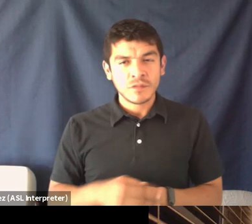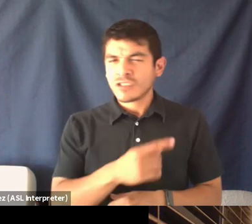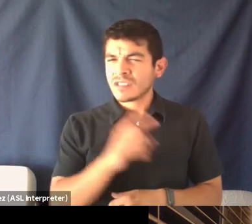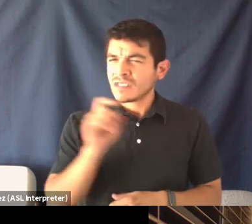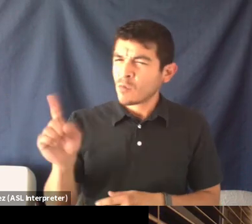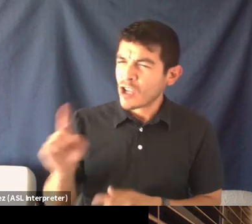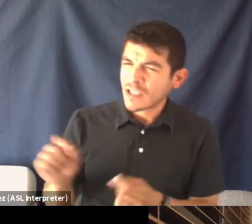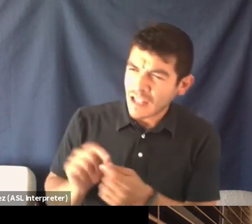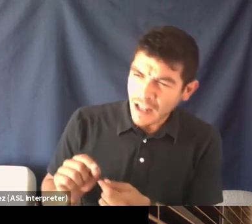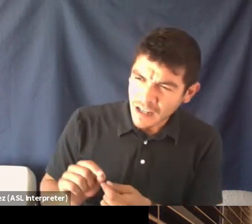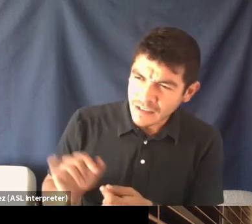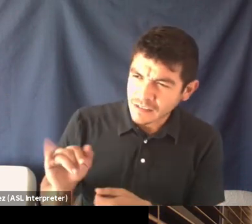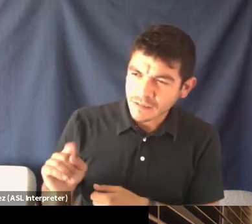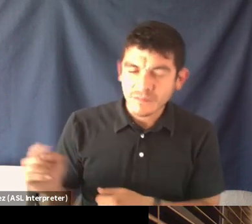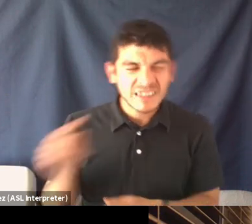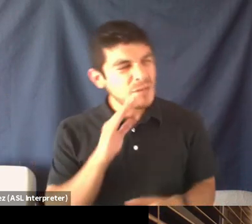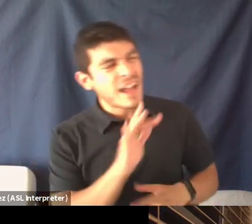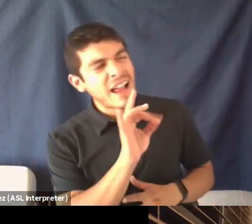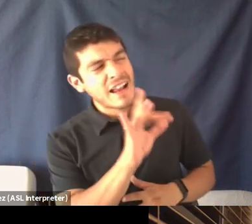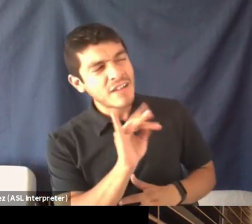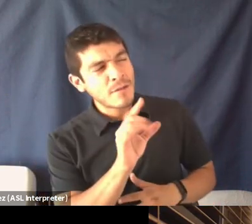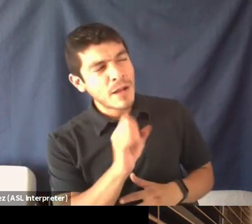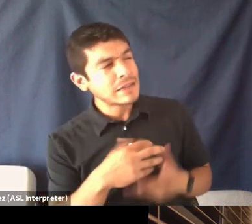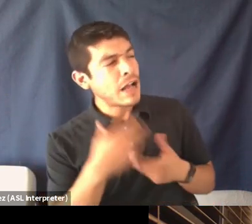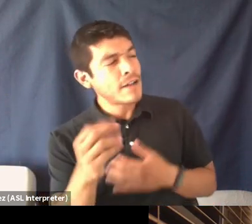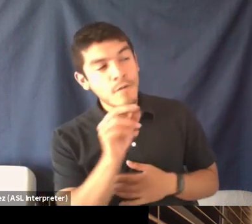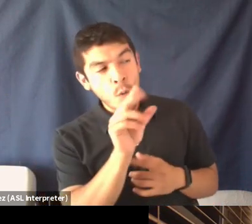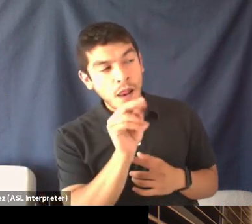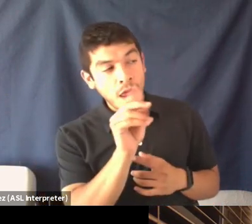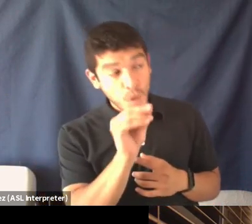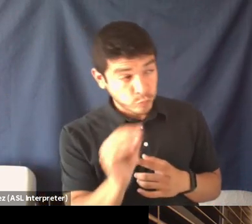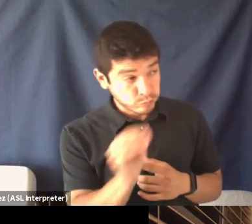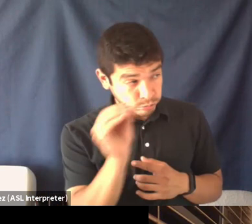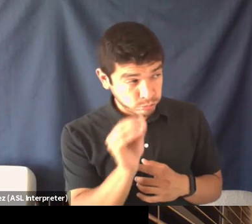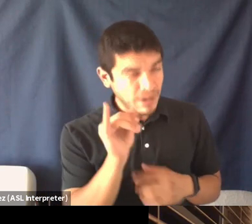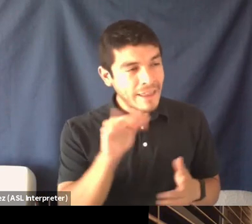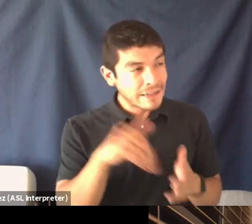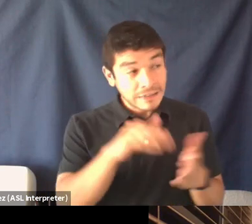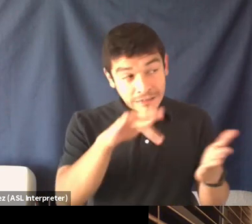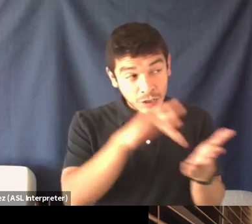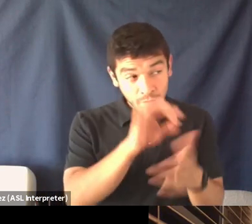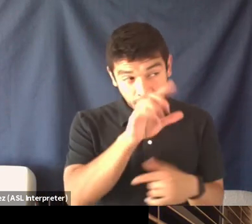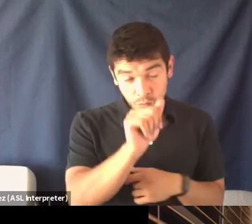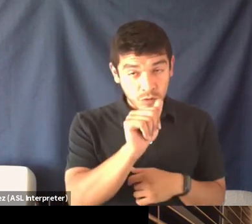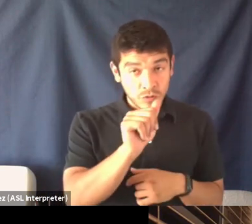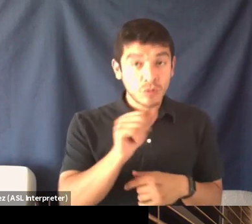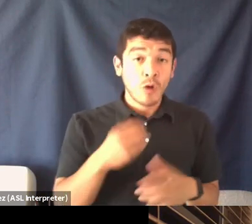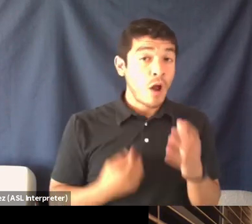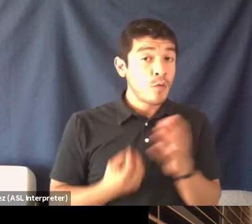So it's about 85 miles outside of Orlando, which is in Central Florida. So, I grew up hearing about the place,